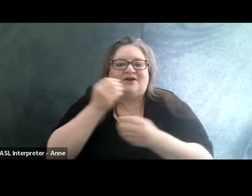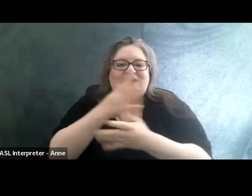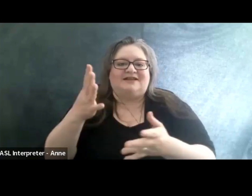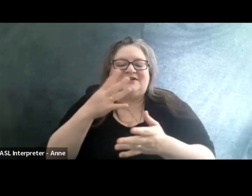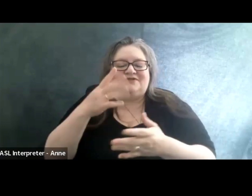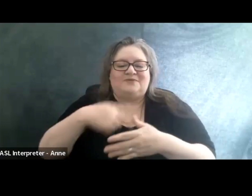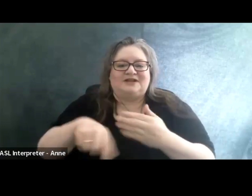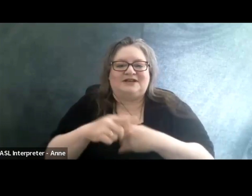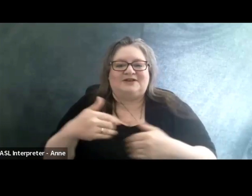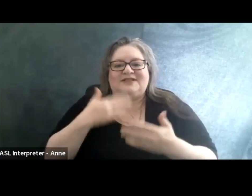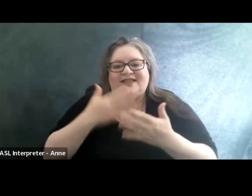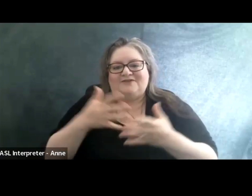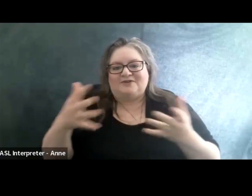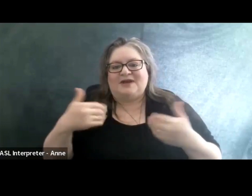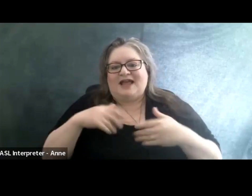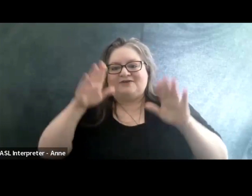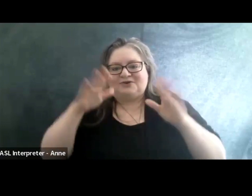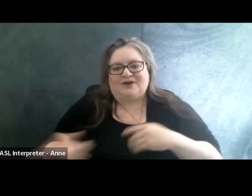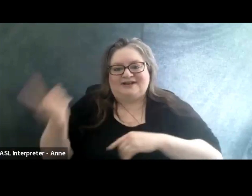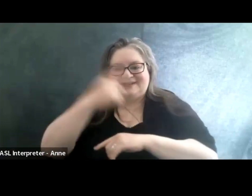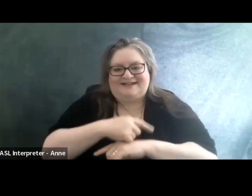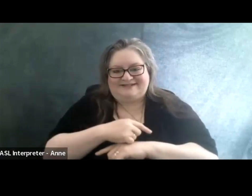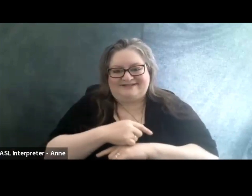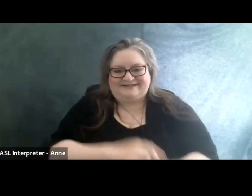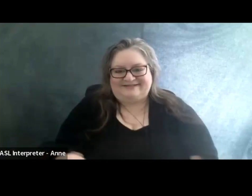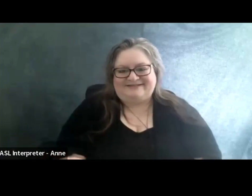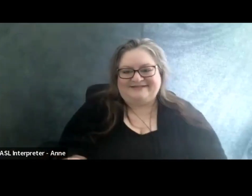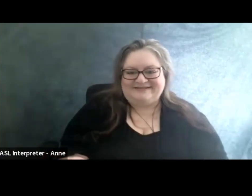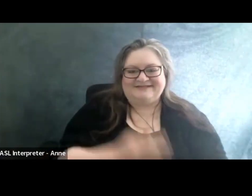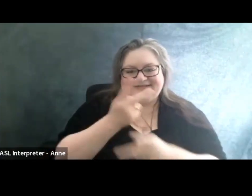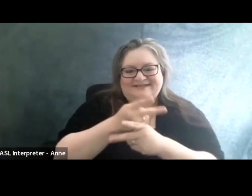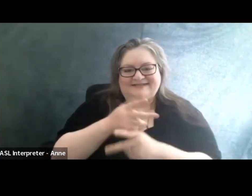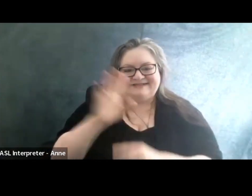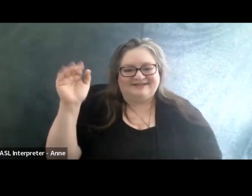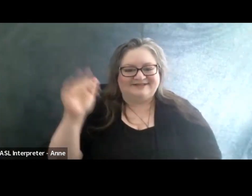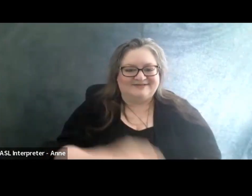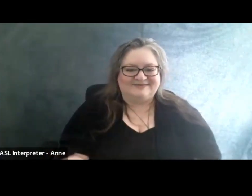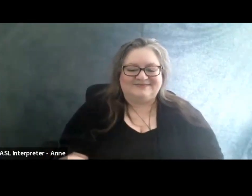have a good day. Take care. Bye.